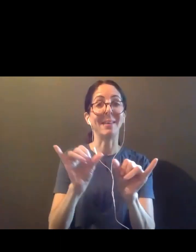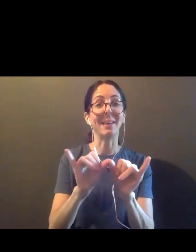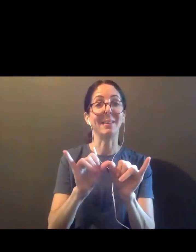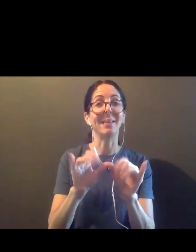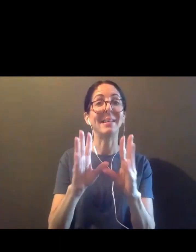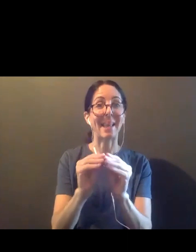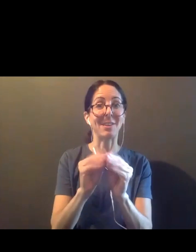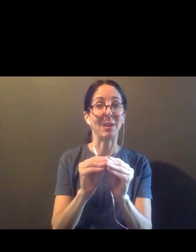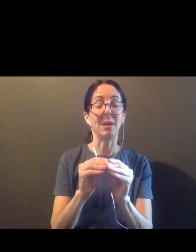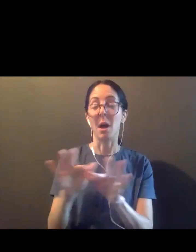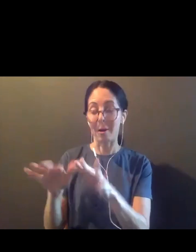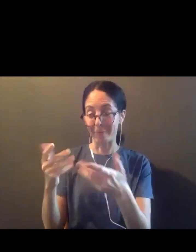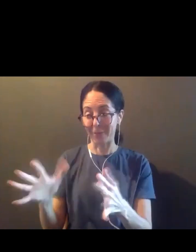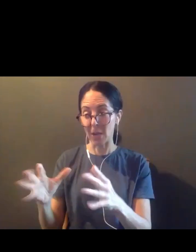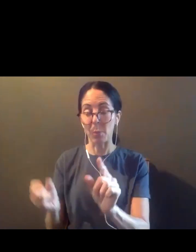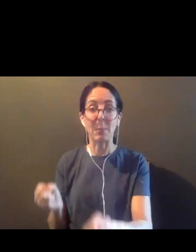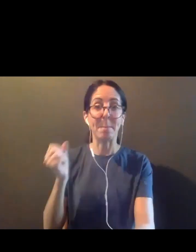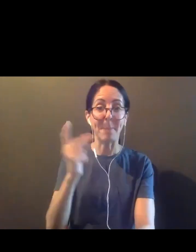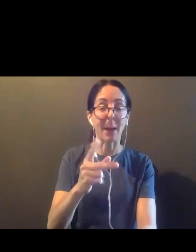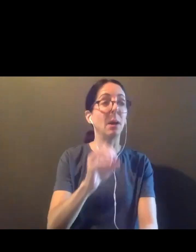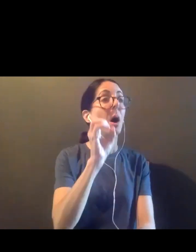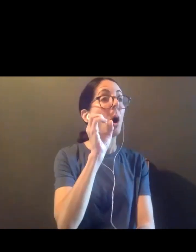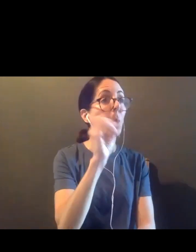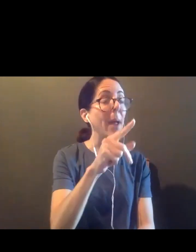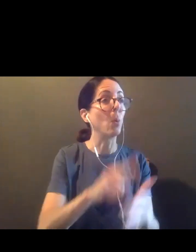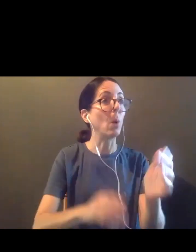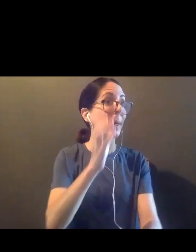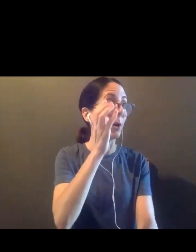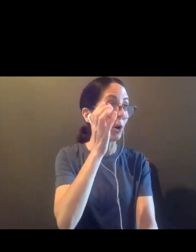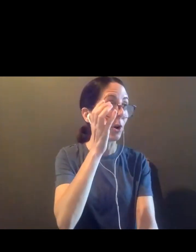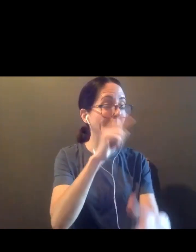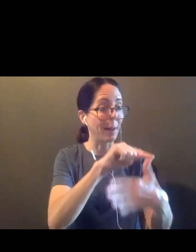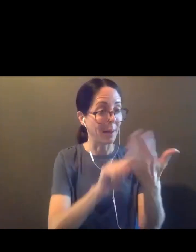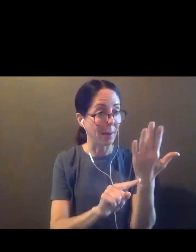that community to say, here’s what we heard and here’s where we can make feasible change